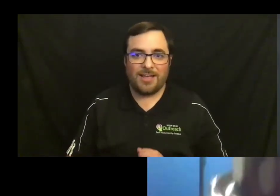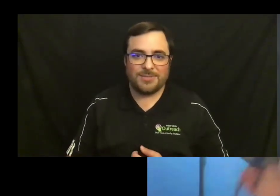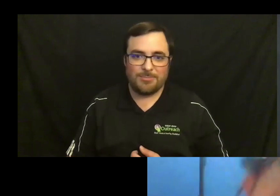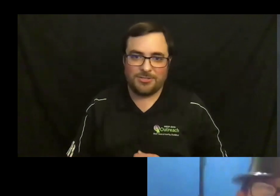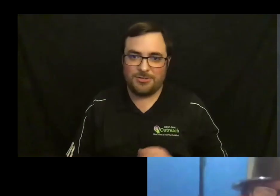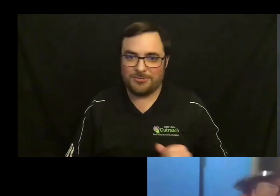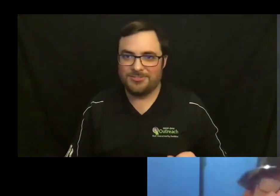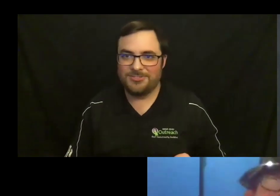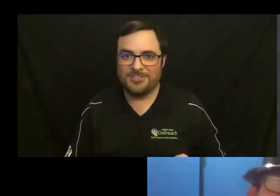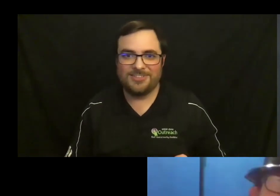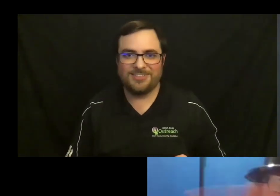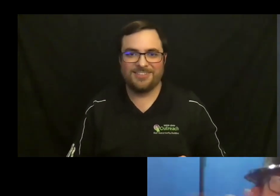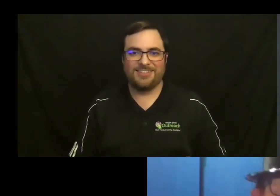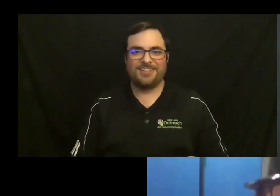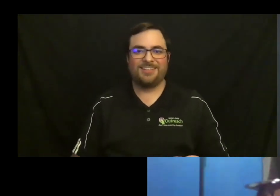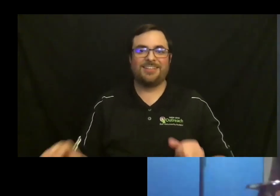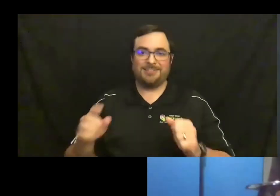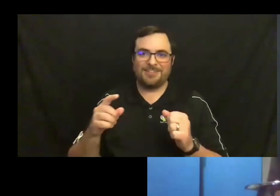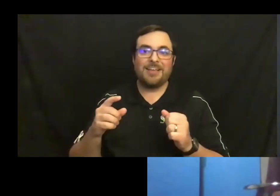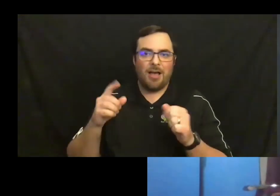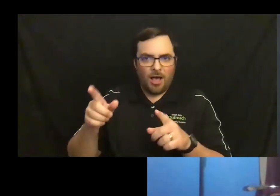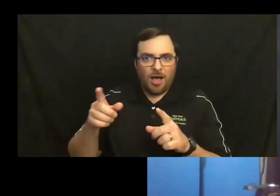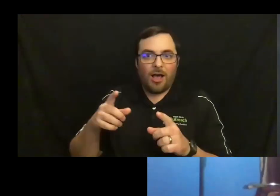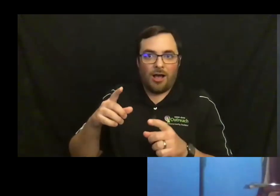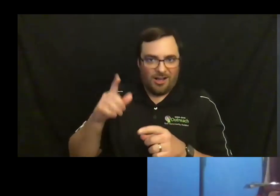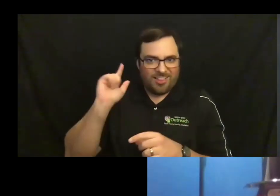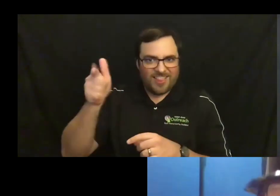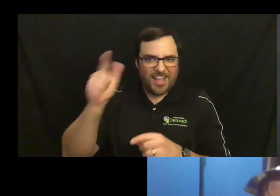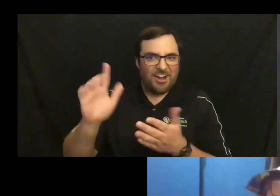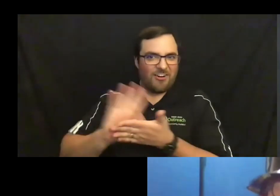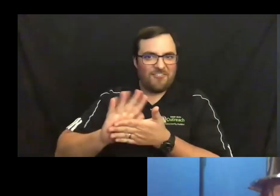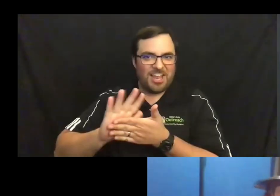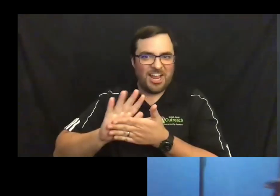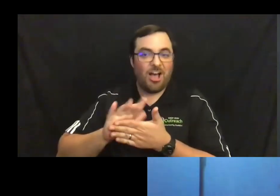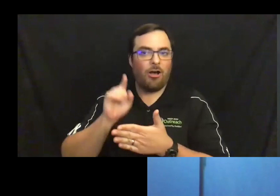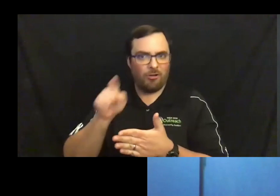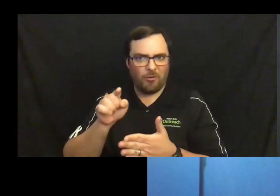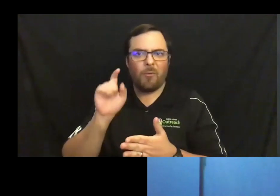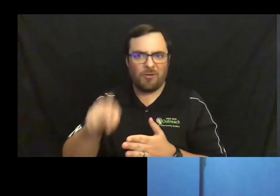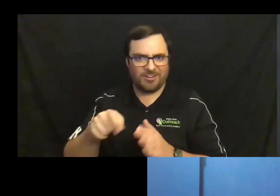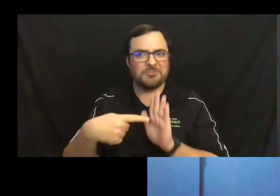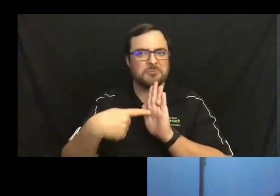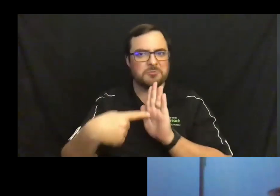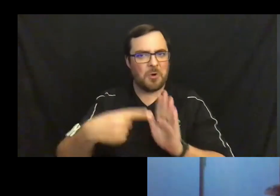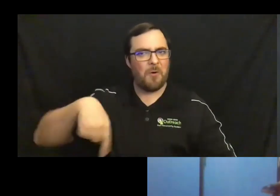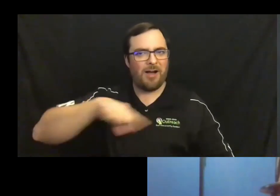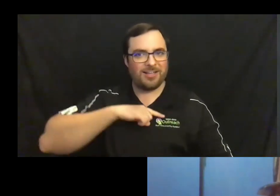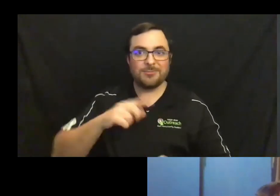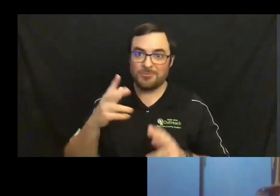Marian: And swimming too! Jen: Then you'll have to show us another one of your talents. We would love to see it.